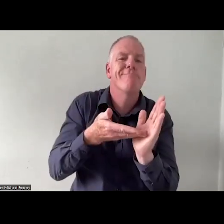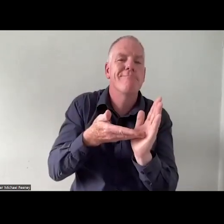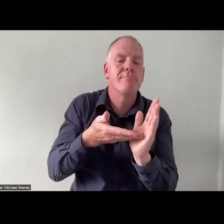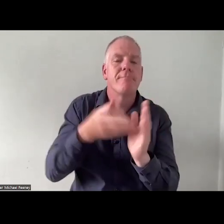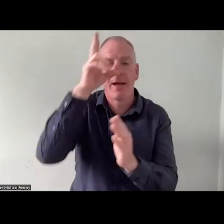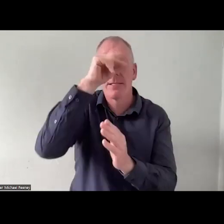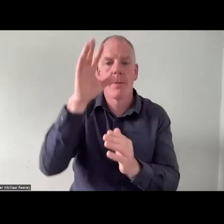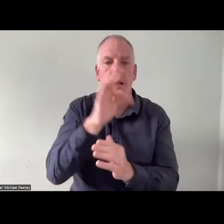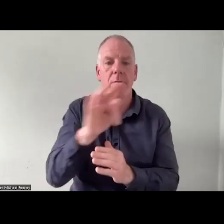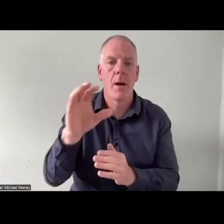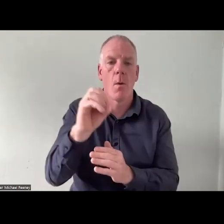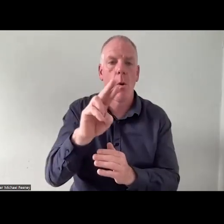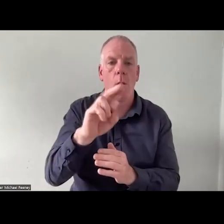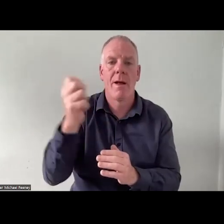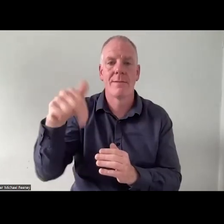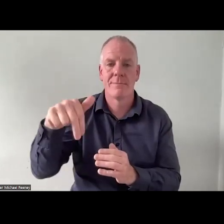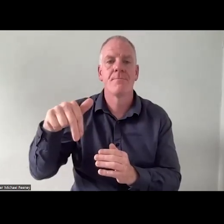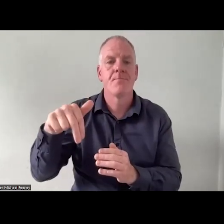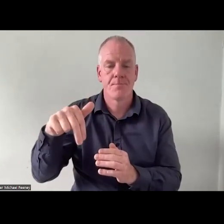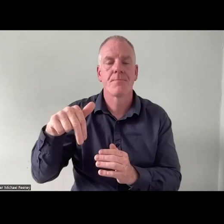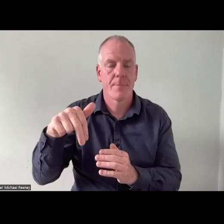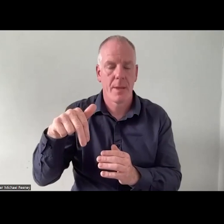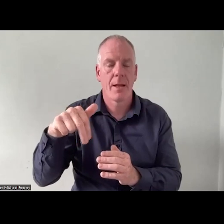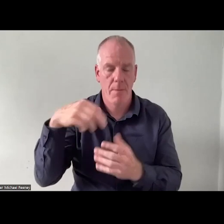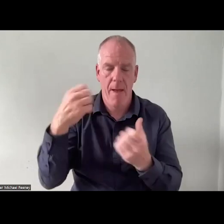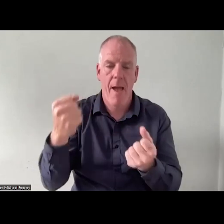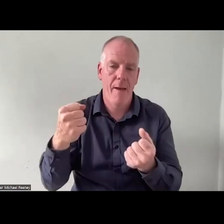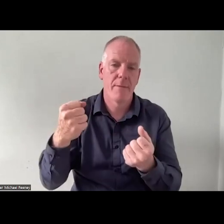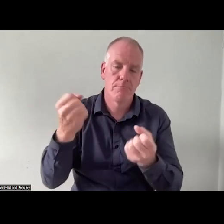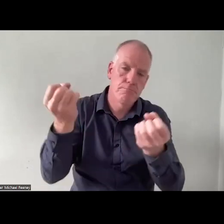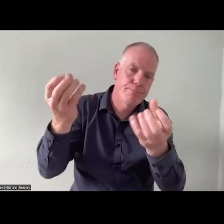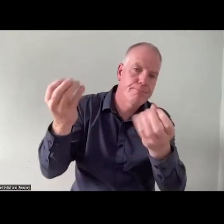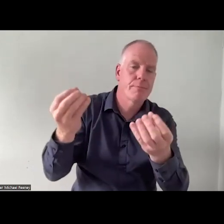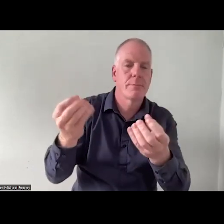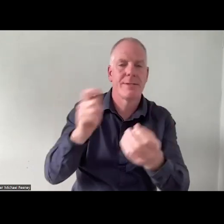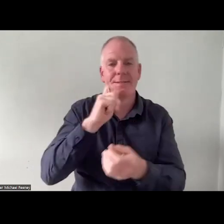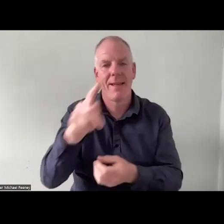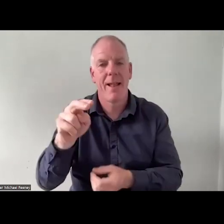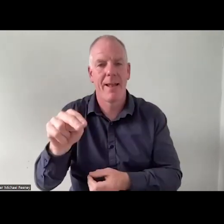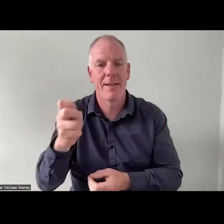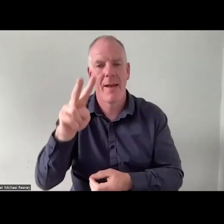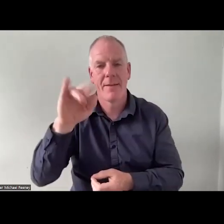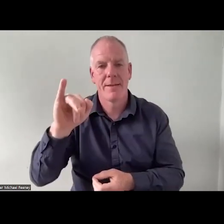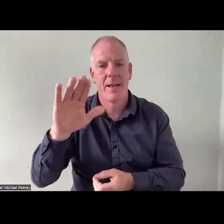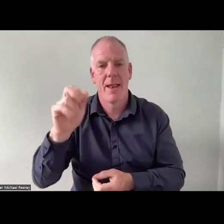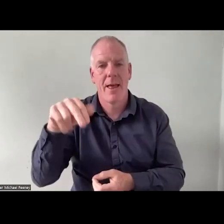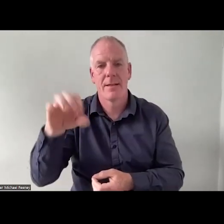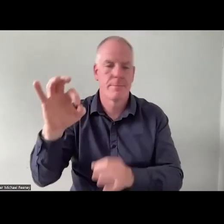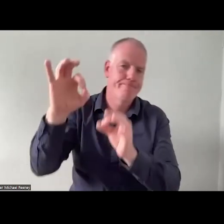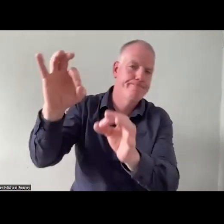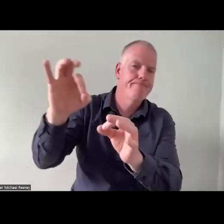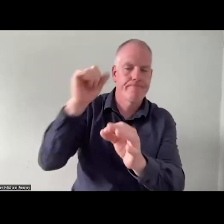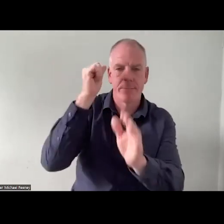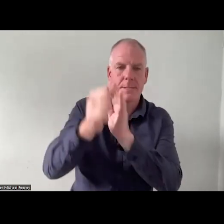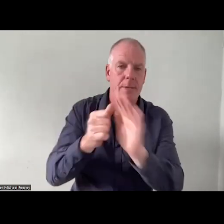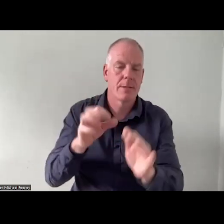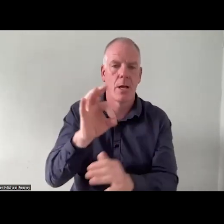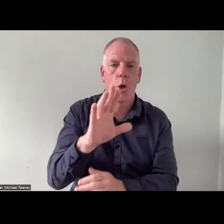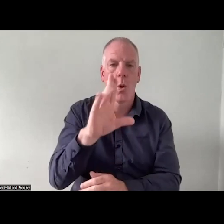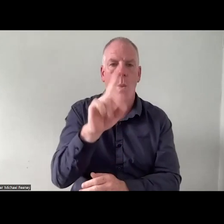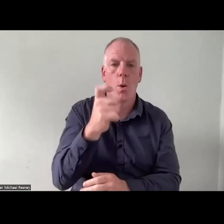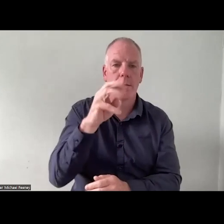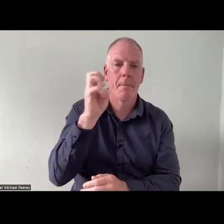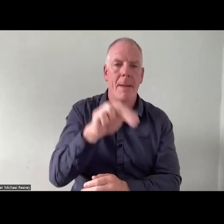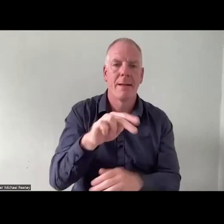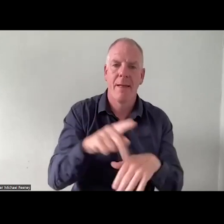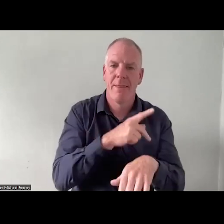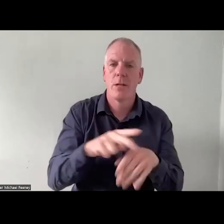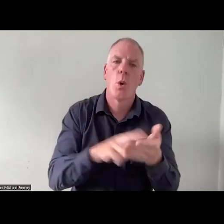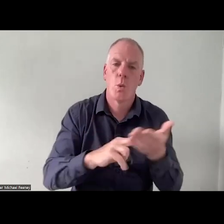and also just to give a bit of a shout out to the Glucksman who have used the system.